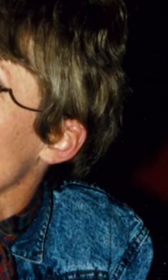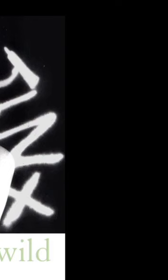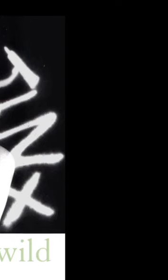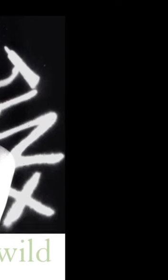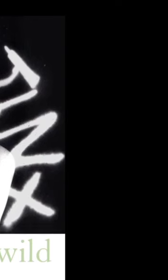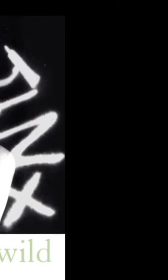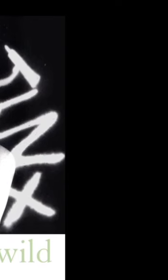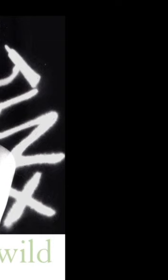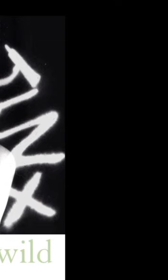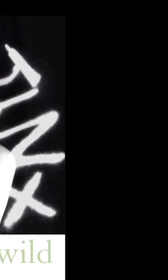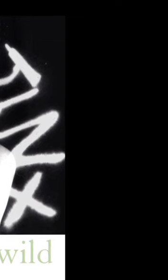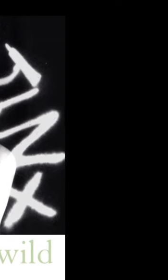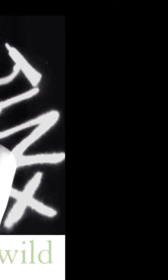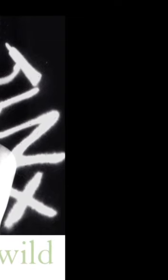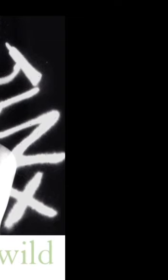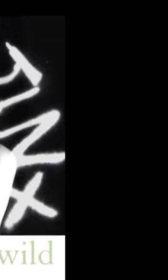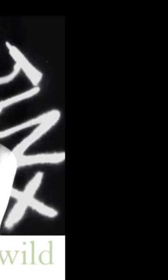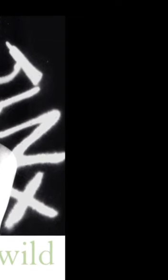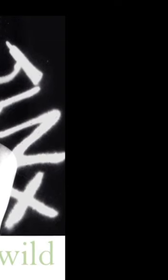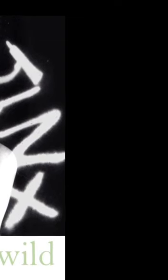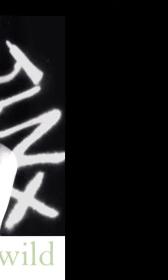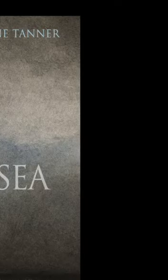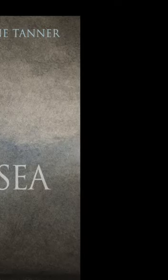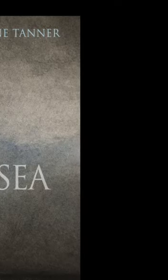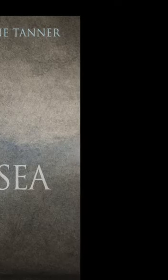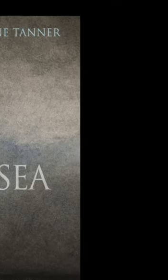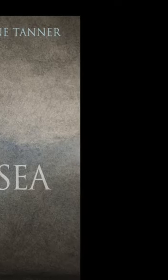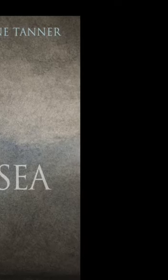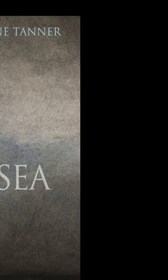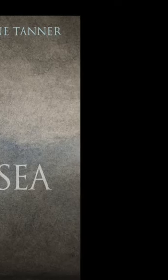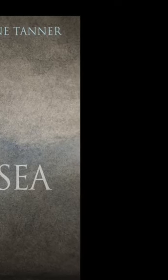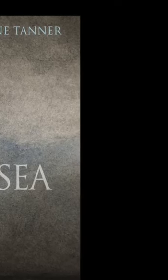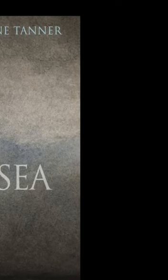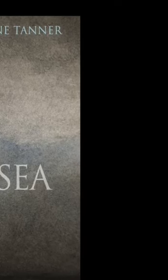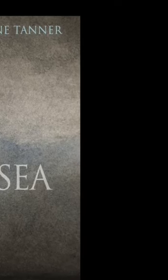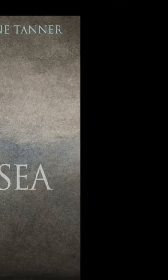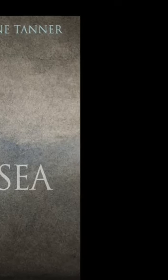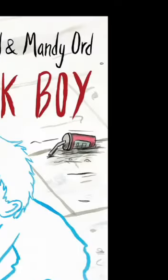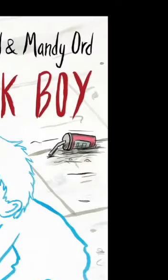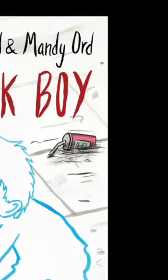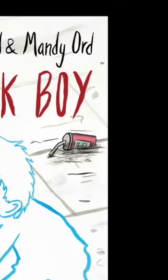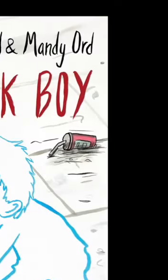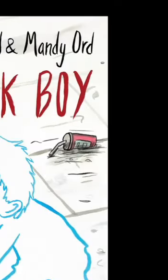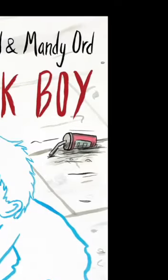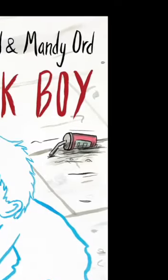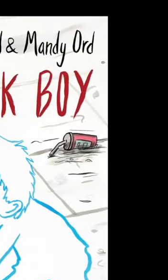Her work explores themes such as identity, death, homelessness, friendship and bullying,